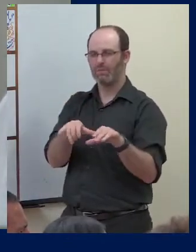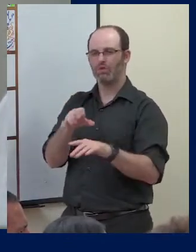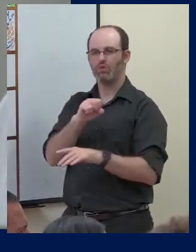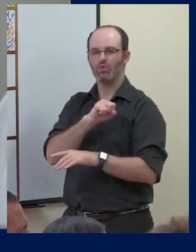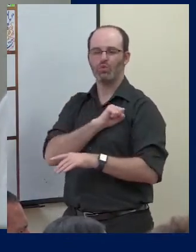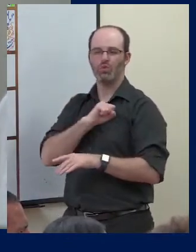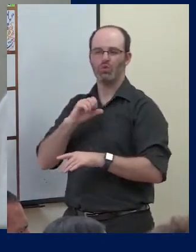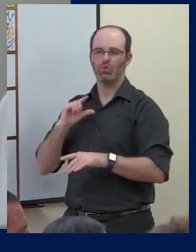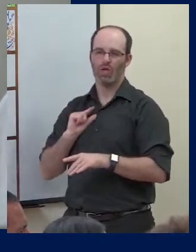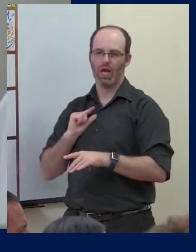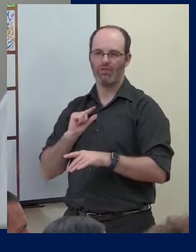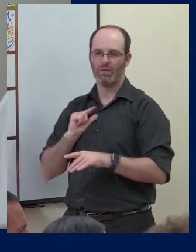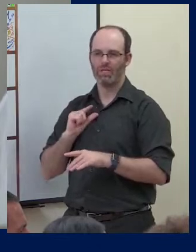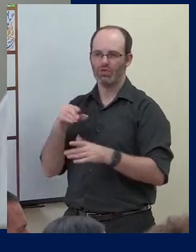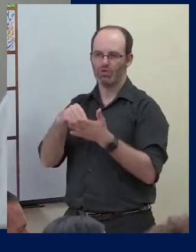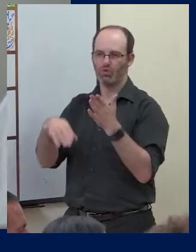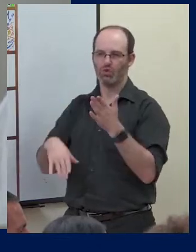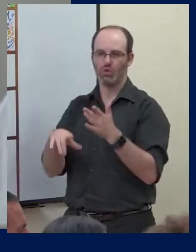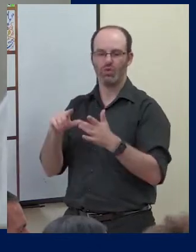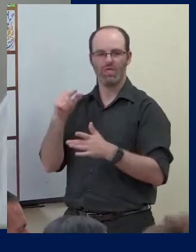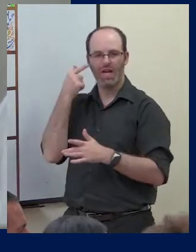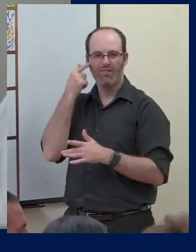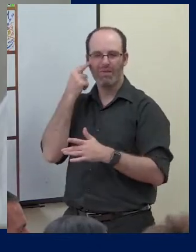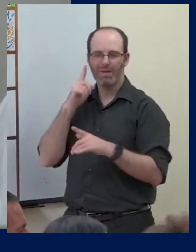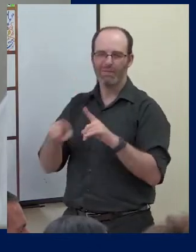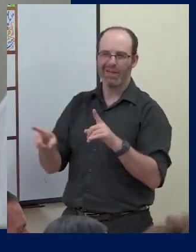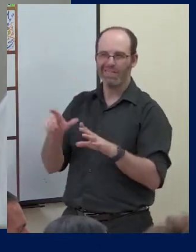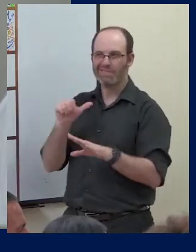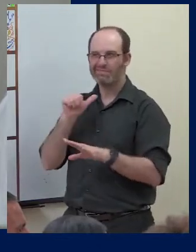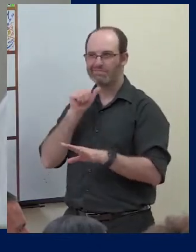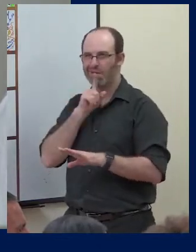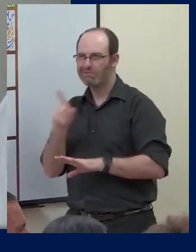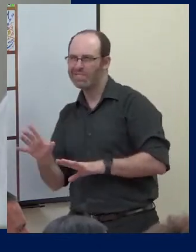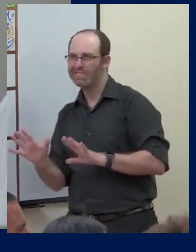really.